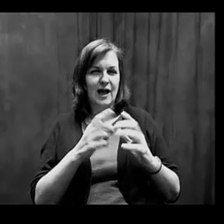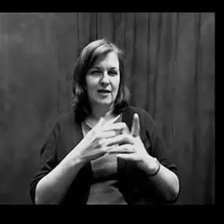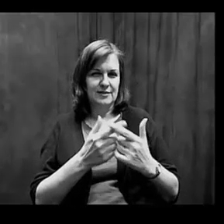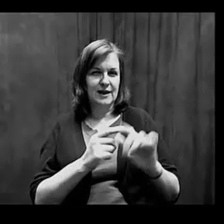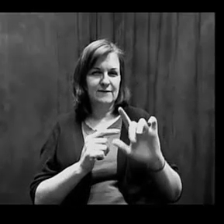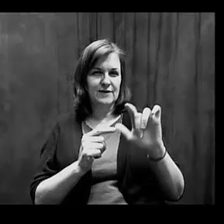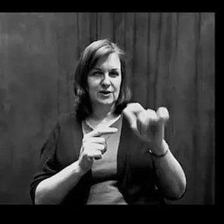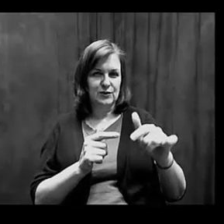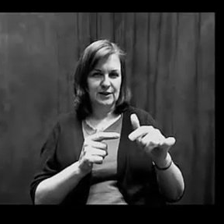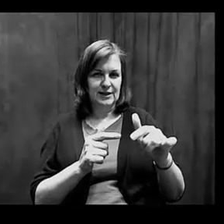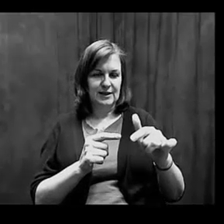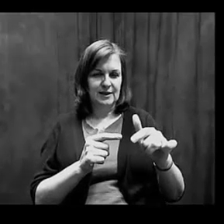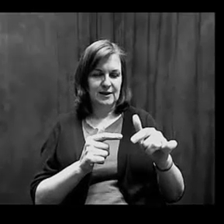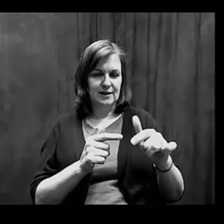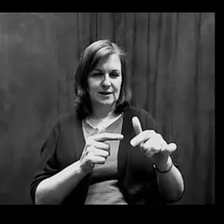And you see eventually